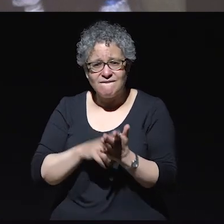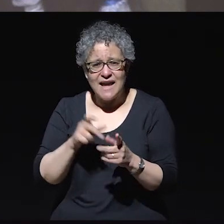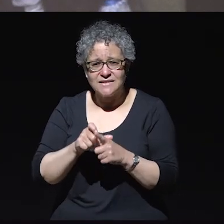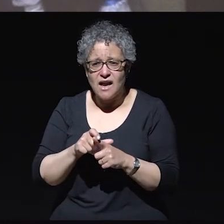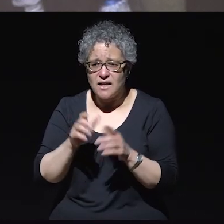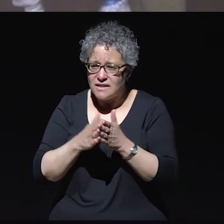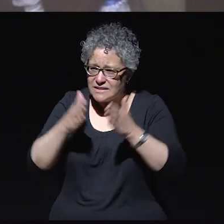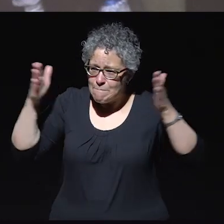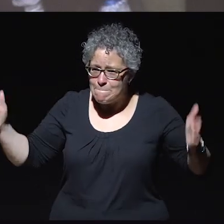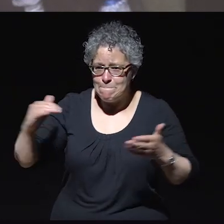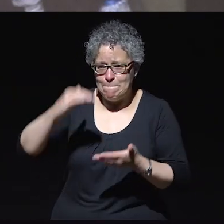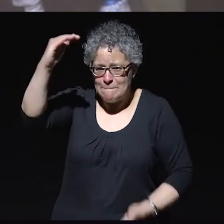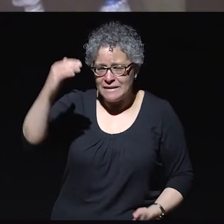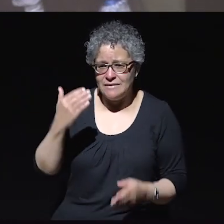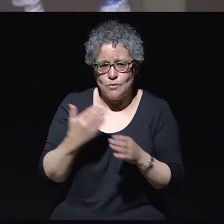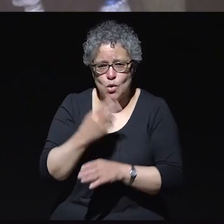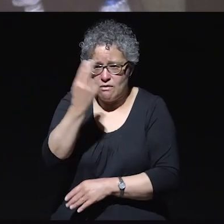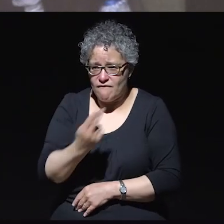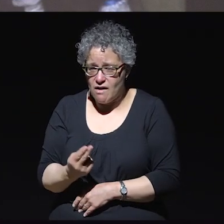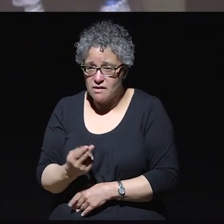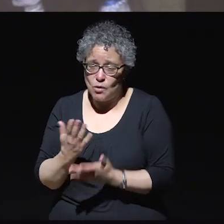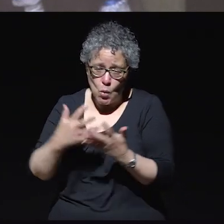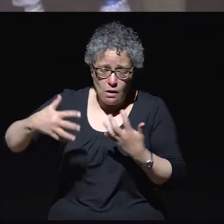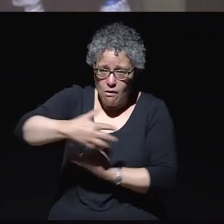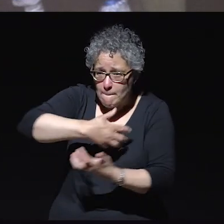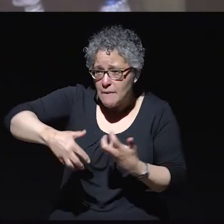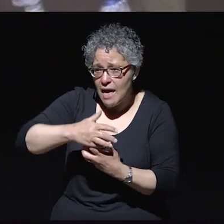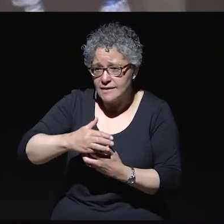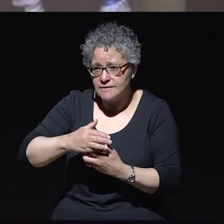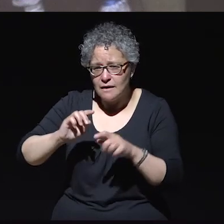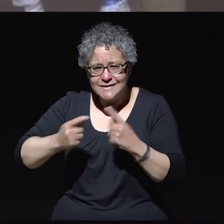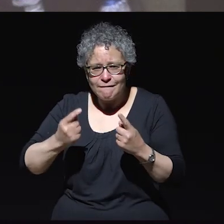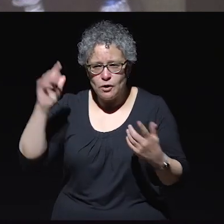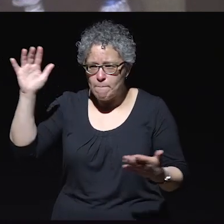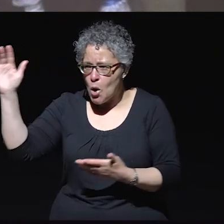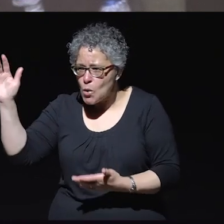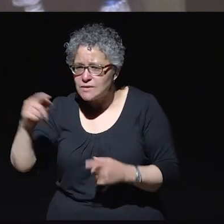but also an incredibly complex one, where the variation in poses and colours and expressions